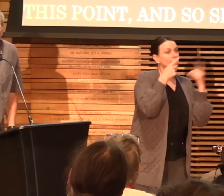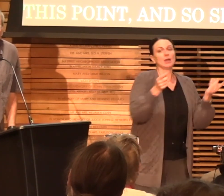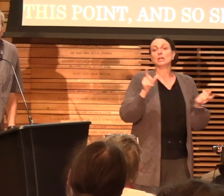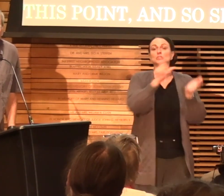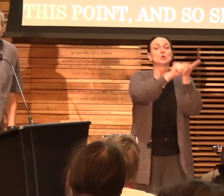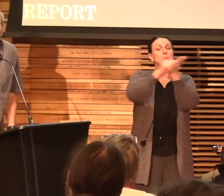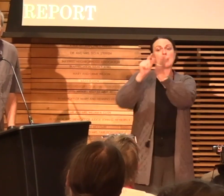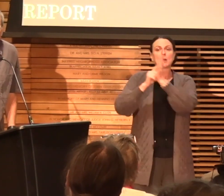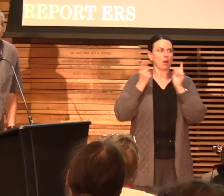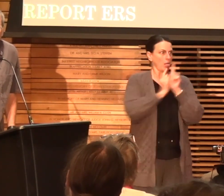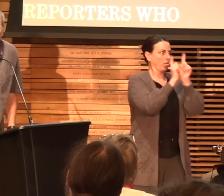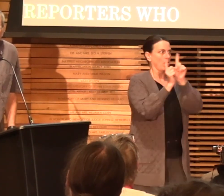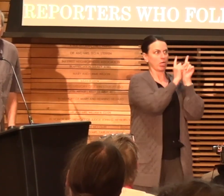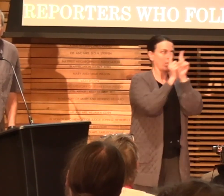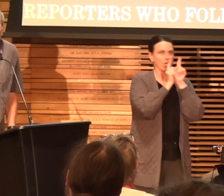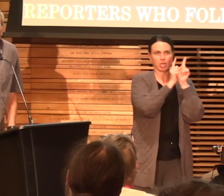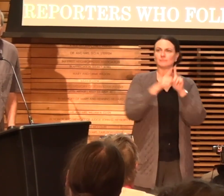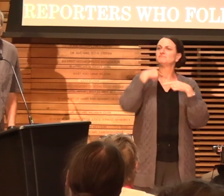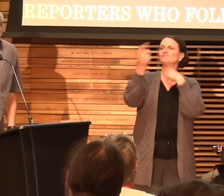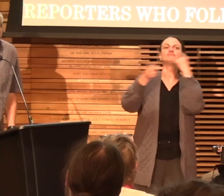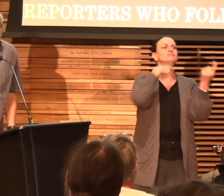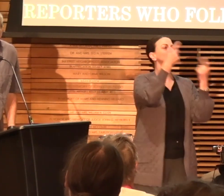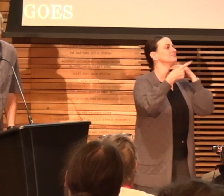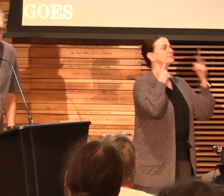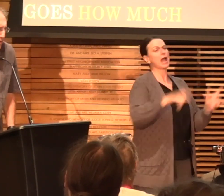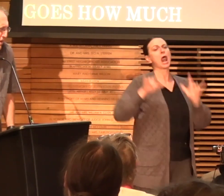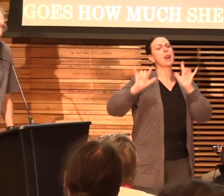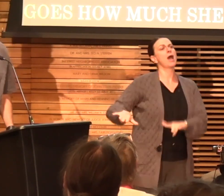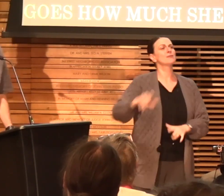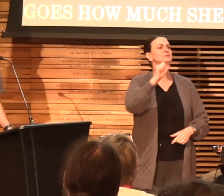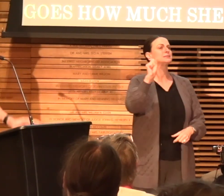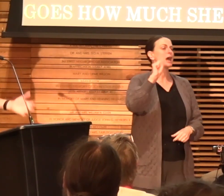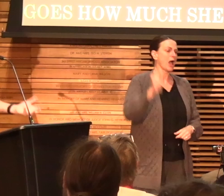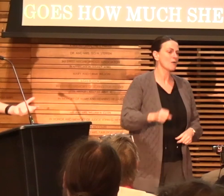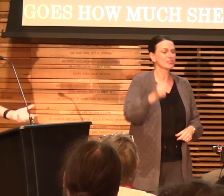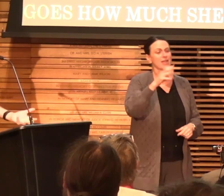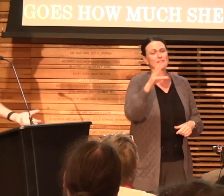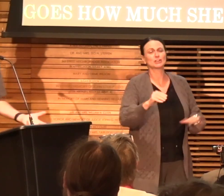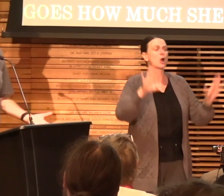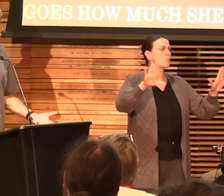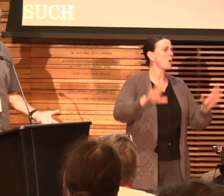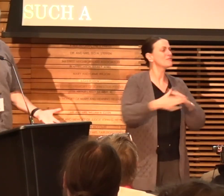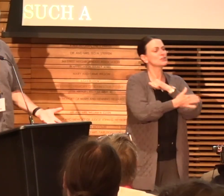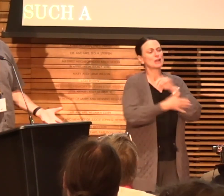who follow her everywhere she goes how much she loves South Africa, how it's such a wonderful country.